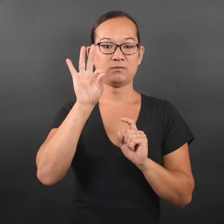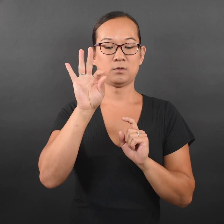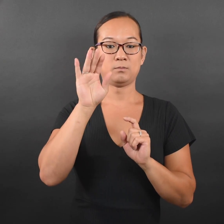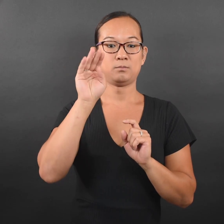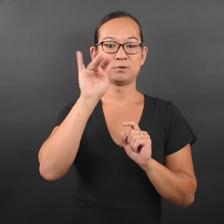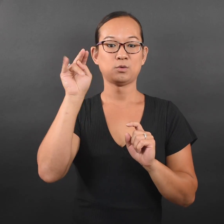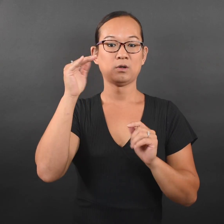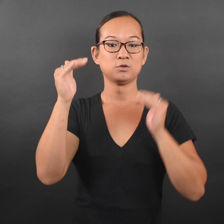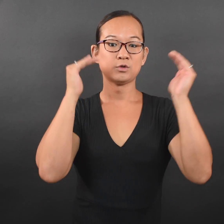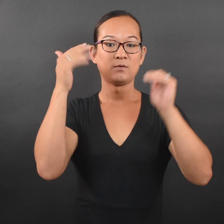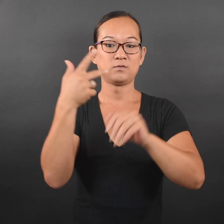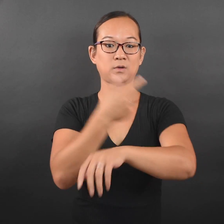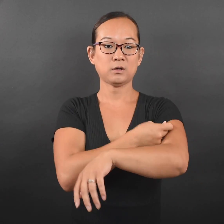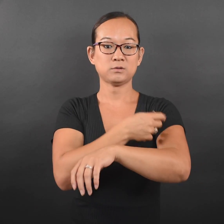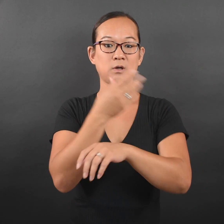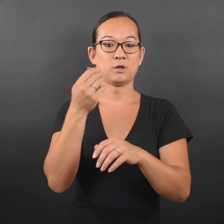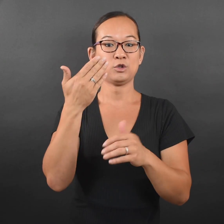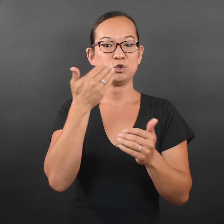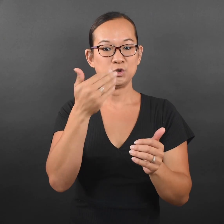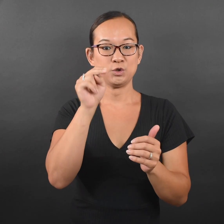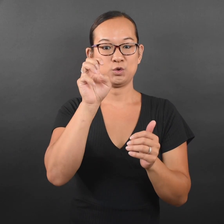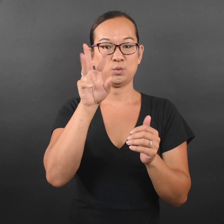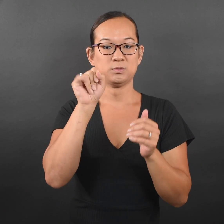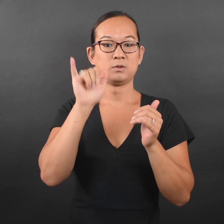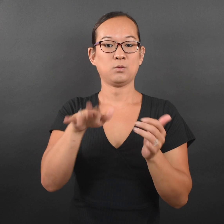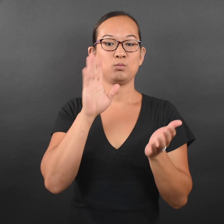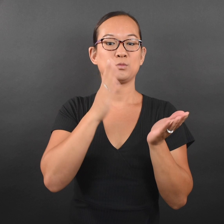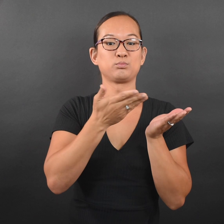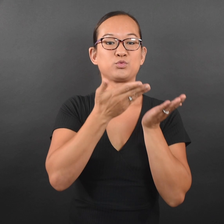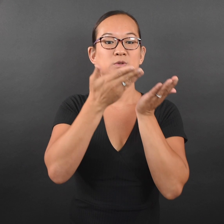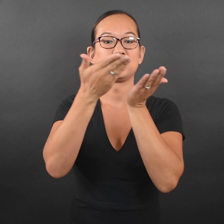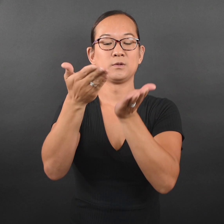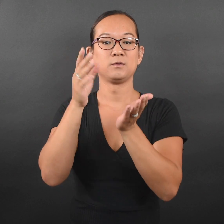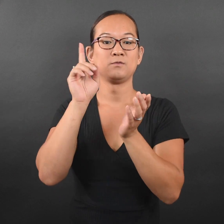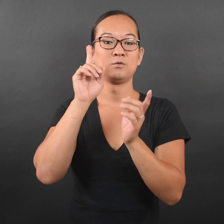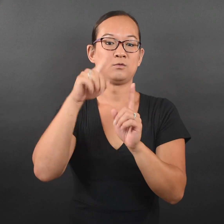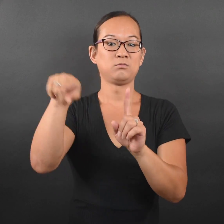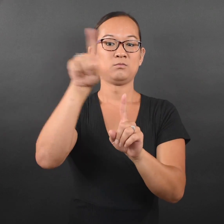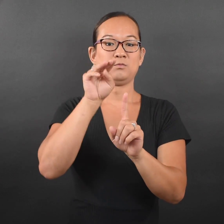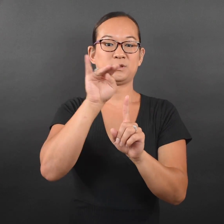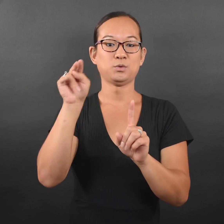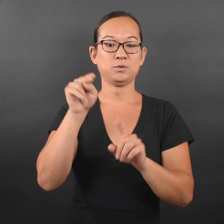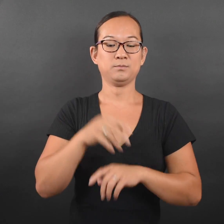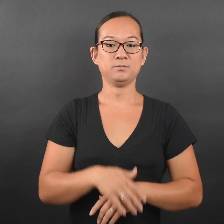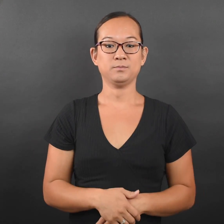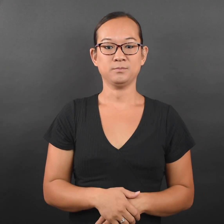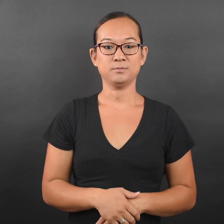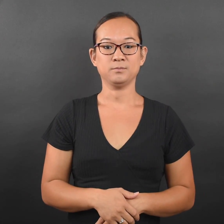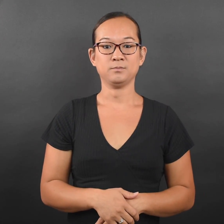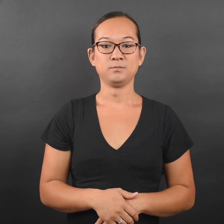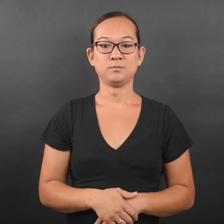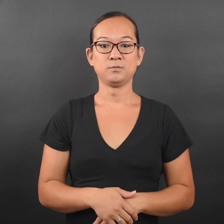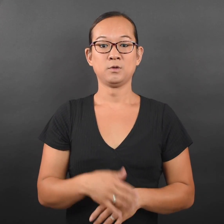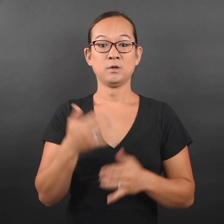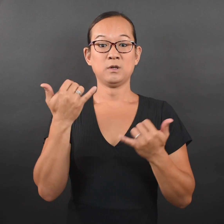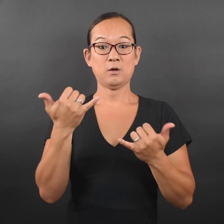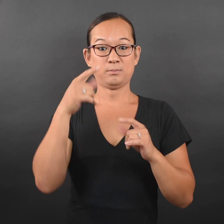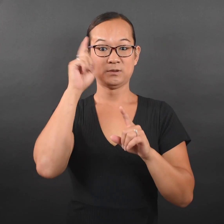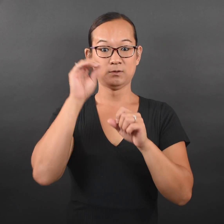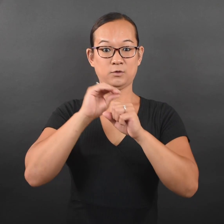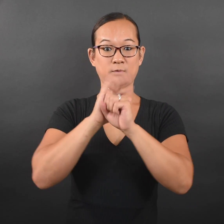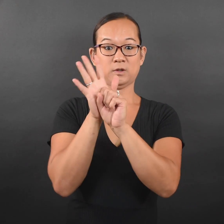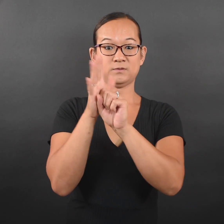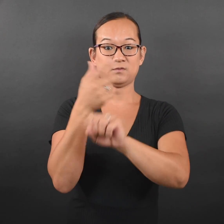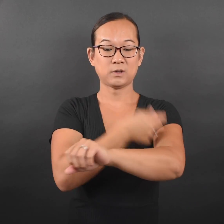vaccinated and all the good news that brings for Minnesota. Because of COVID-19 vaccines, new